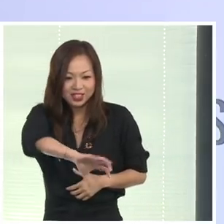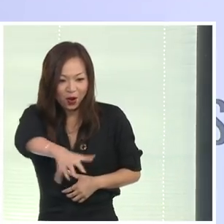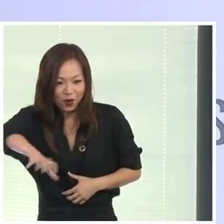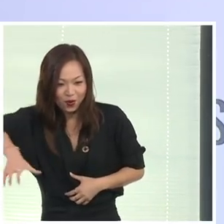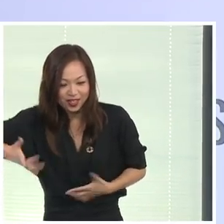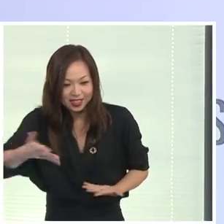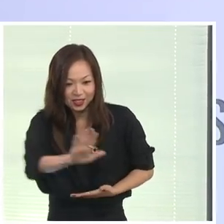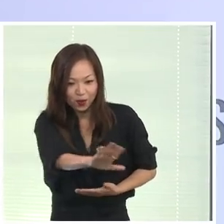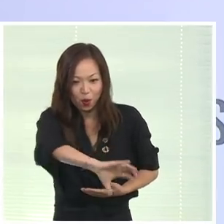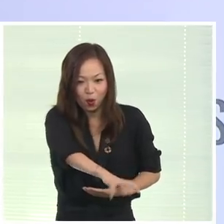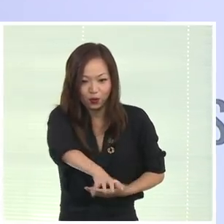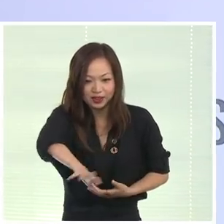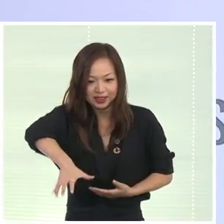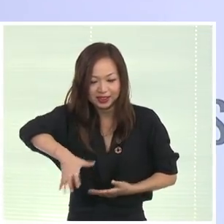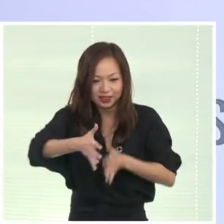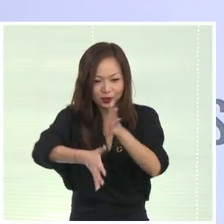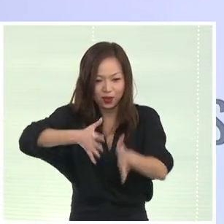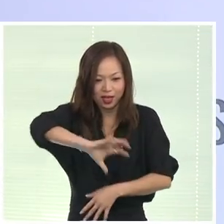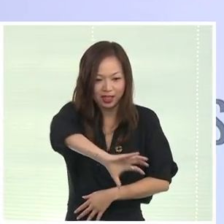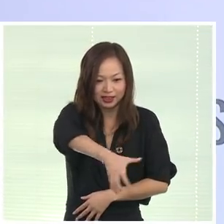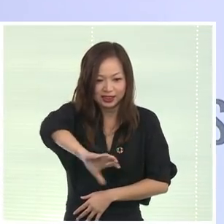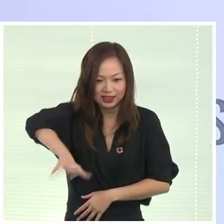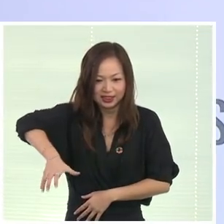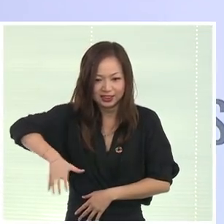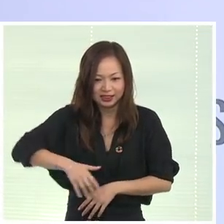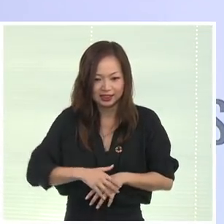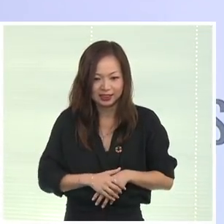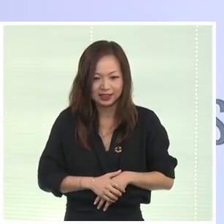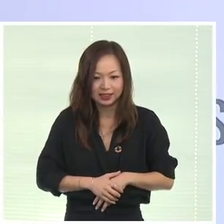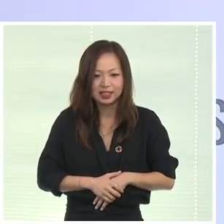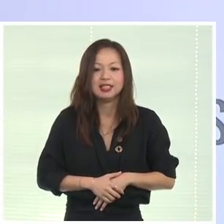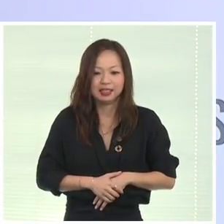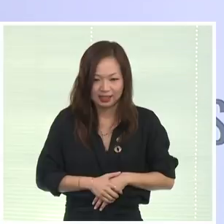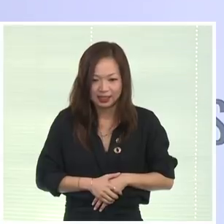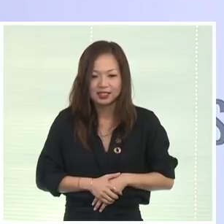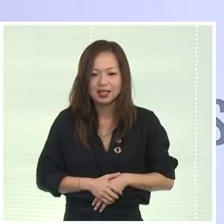Greetings to you all. Hello. Can you please show us your country